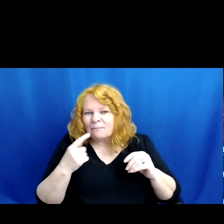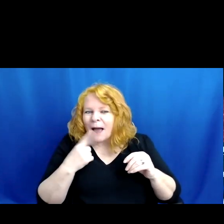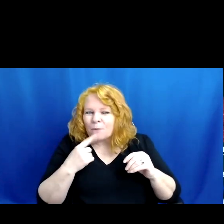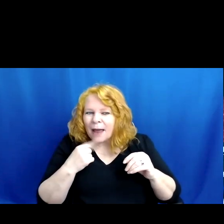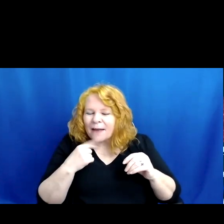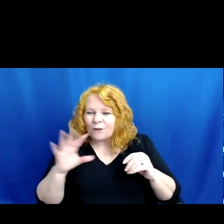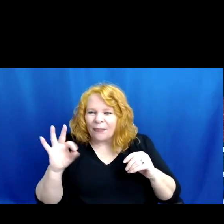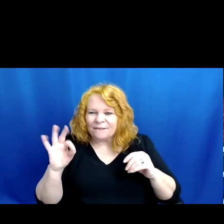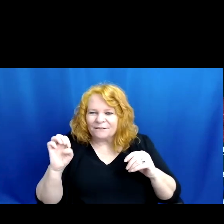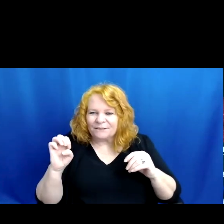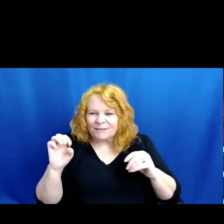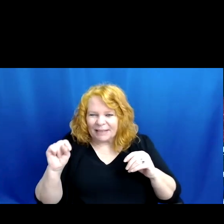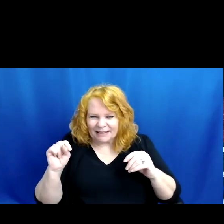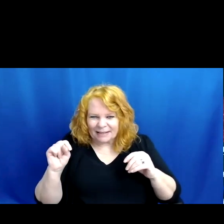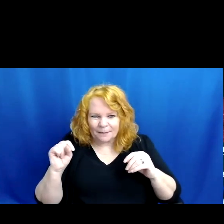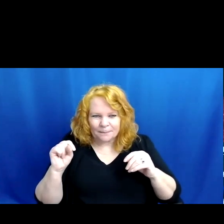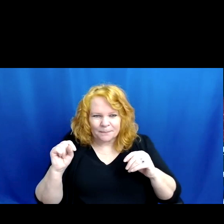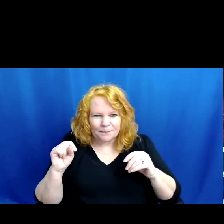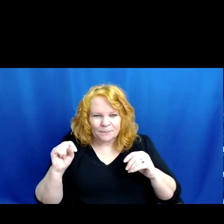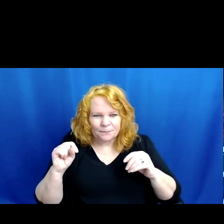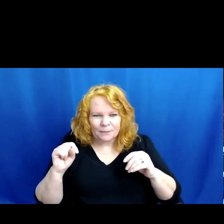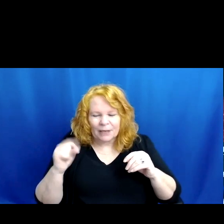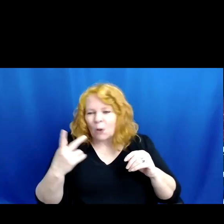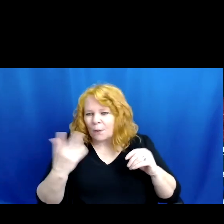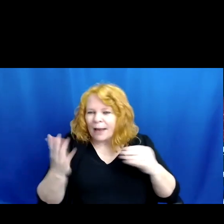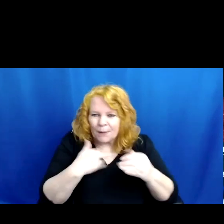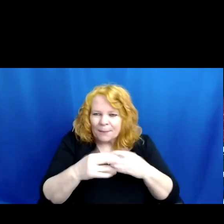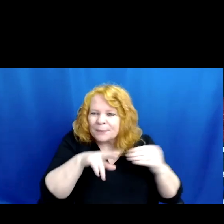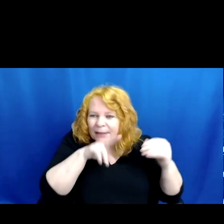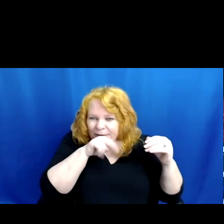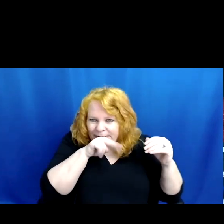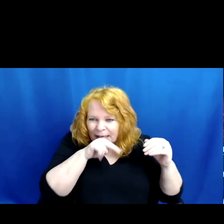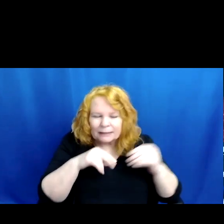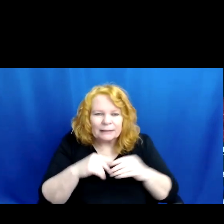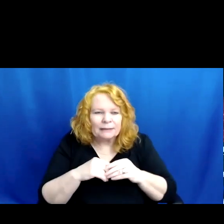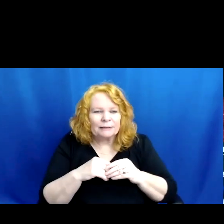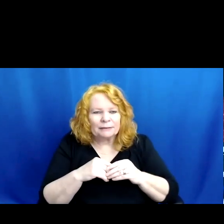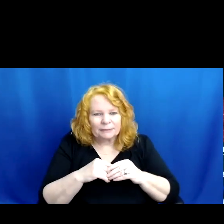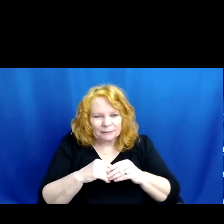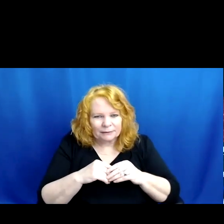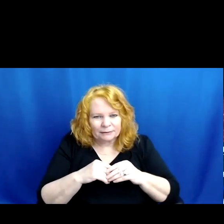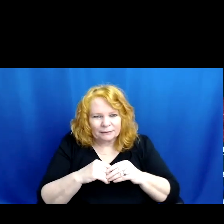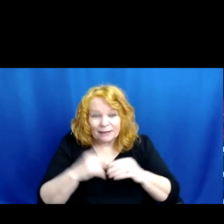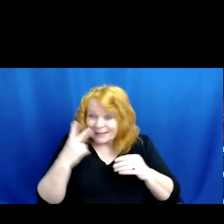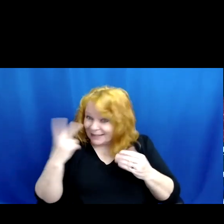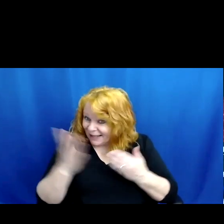Then you stick the tongue there.